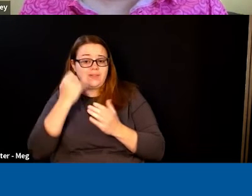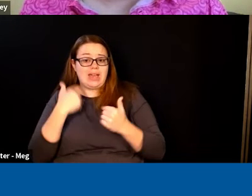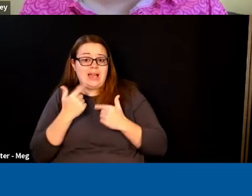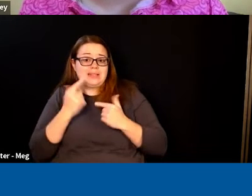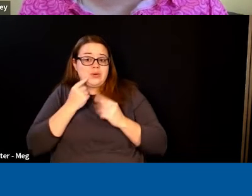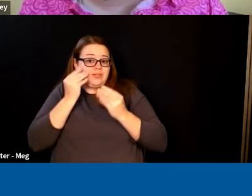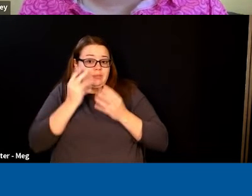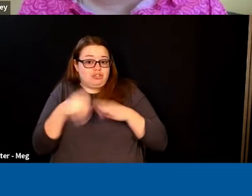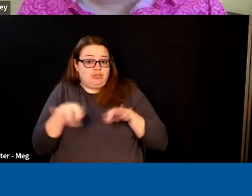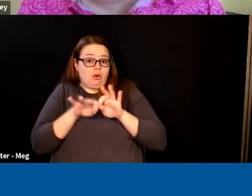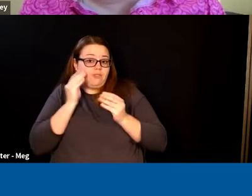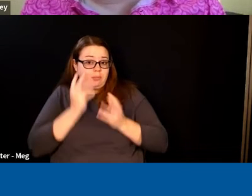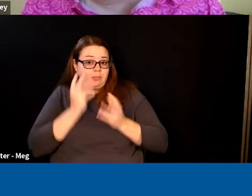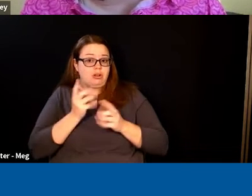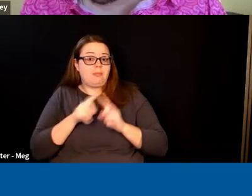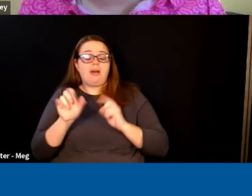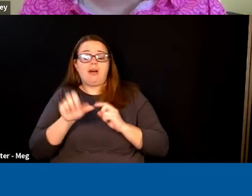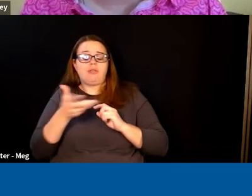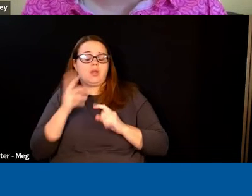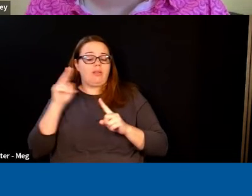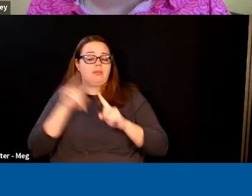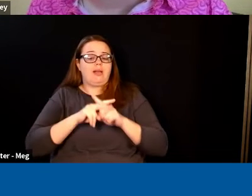The other thing is, it will apply what is called a back plate